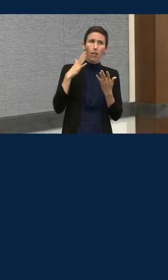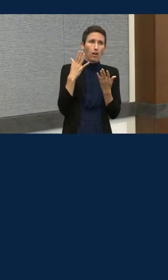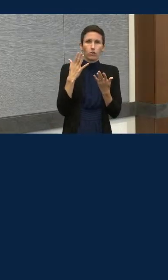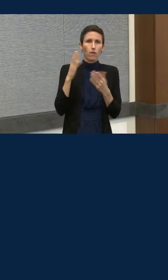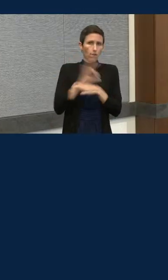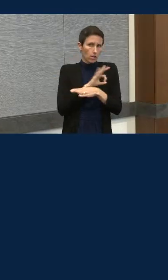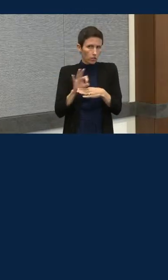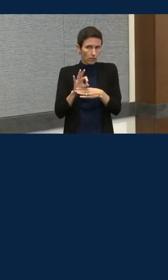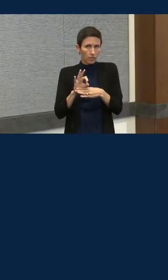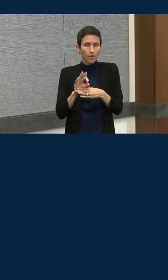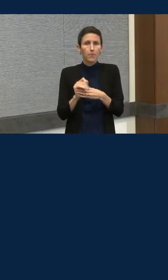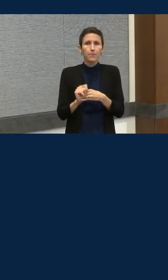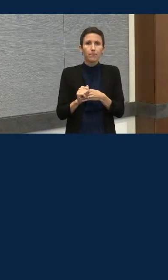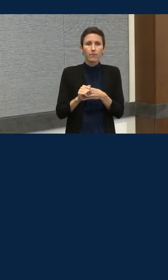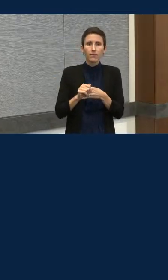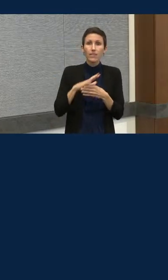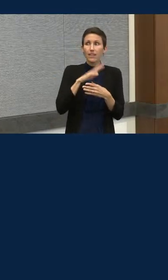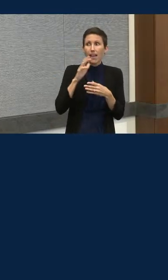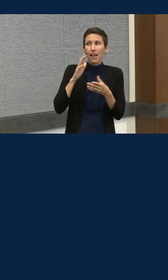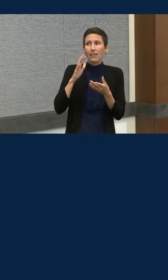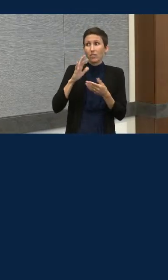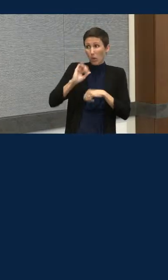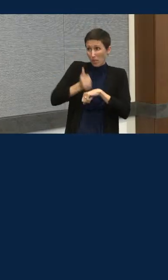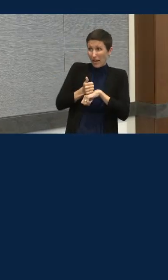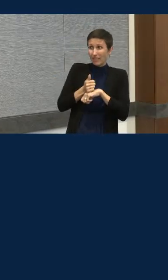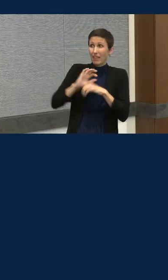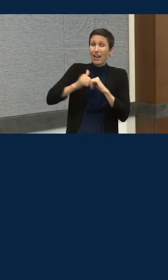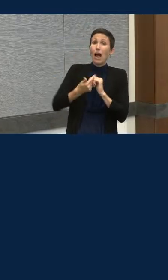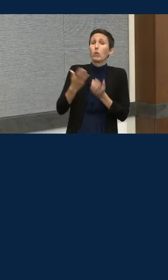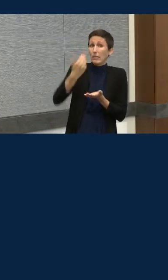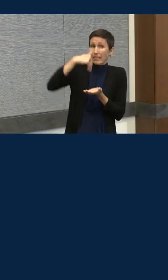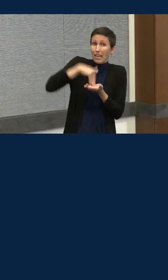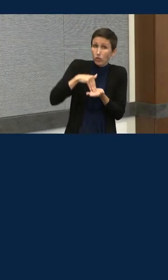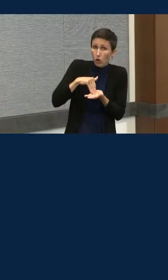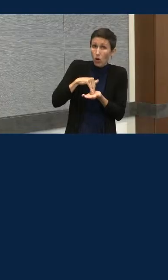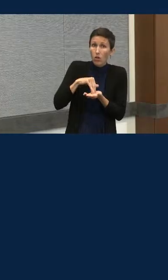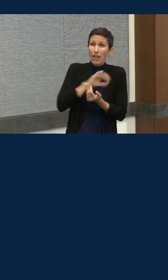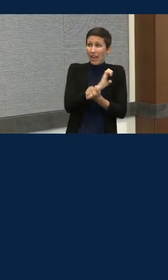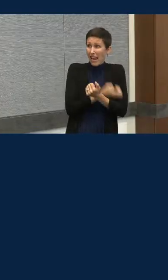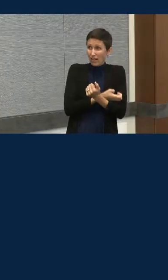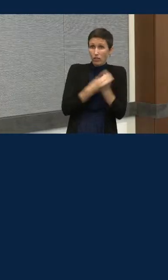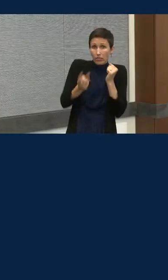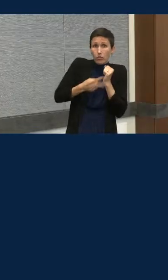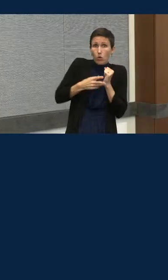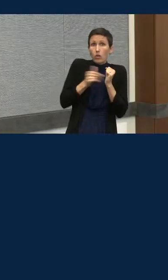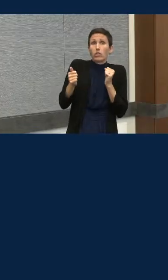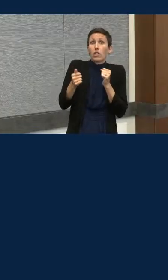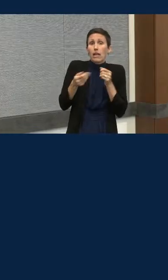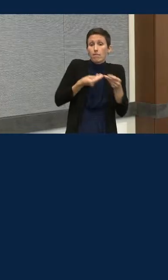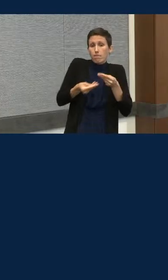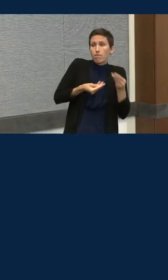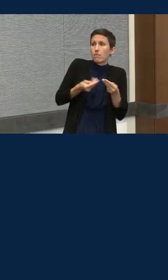how central energy homeostasis